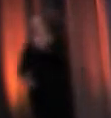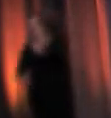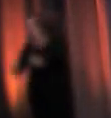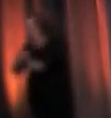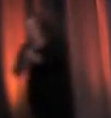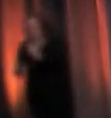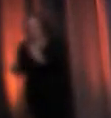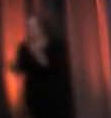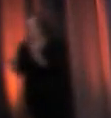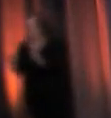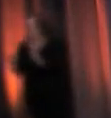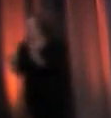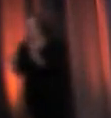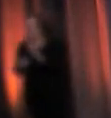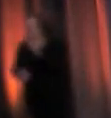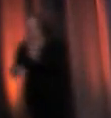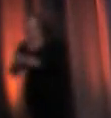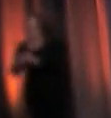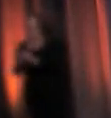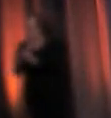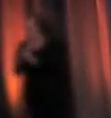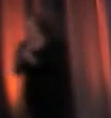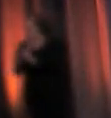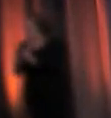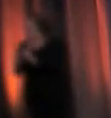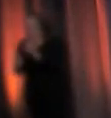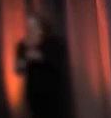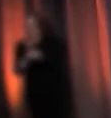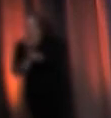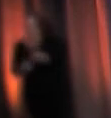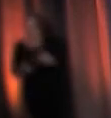accommodated, disability instead here becomes a